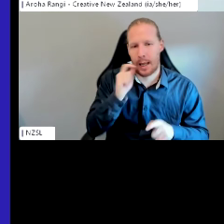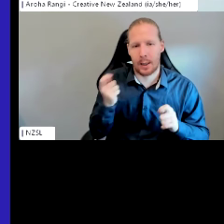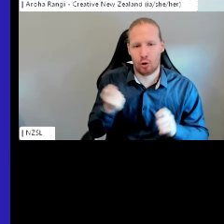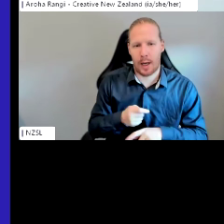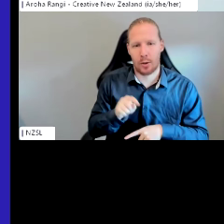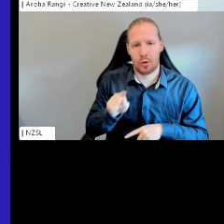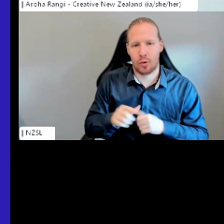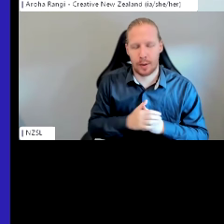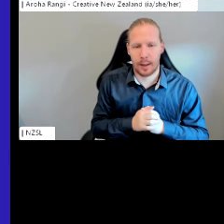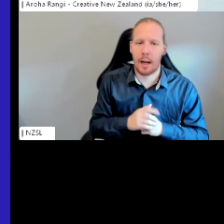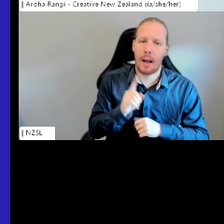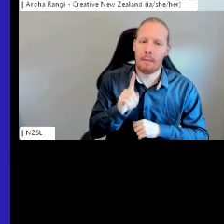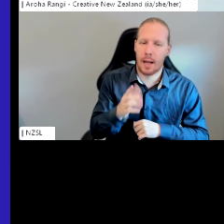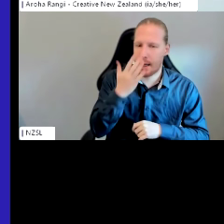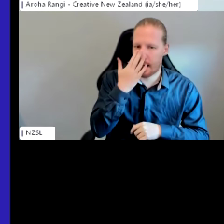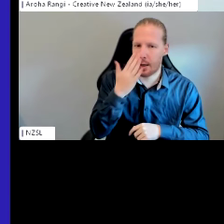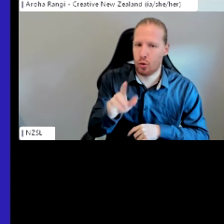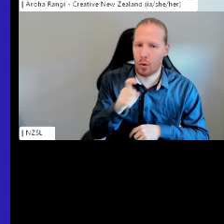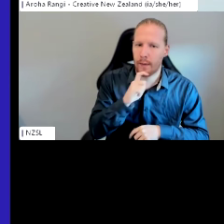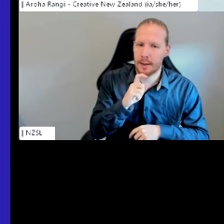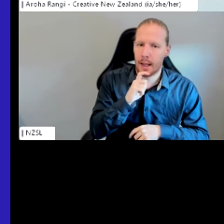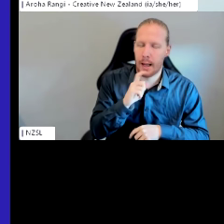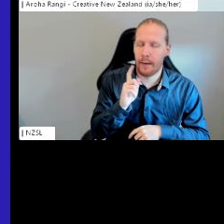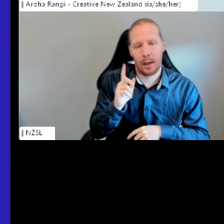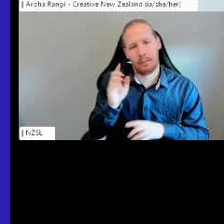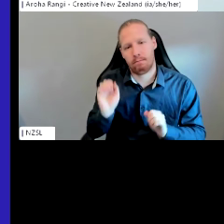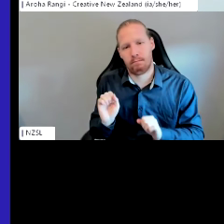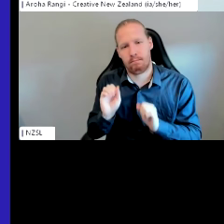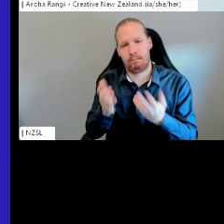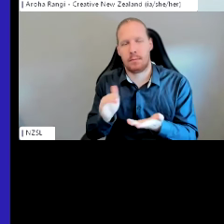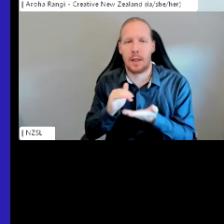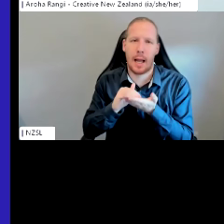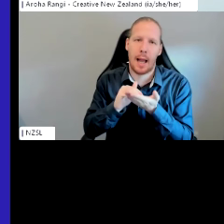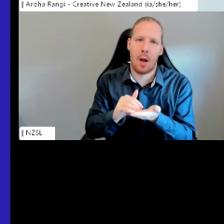the way that they're welcomed uh the amount of help that they they're given um the way that